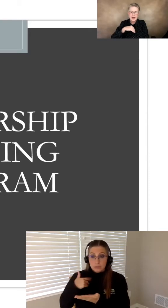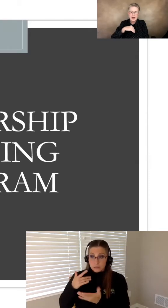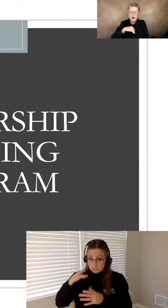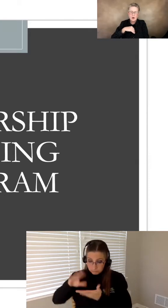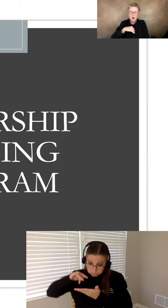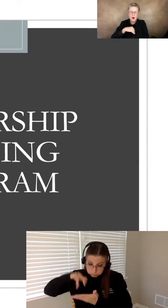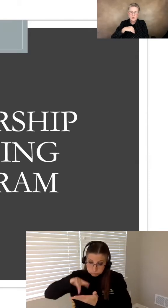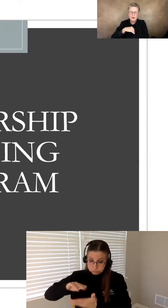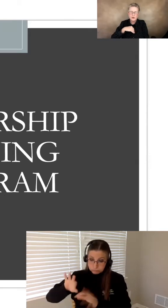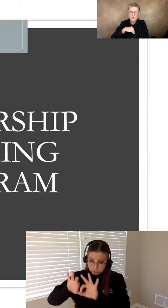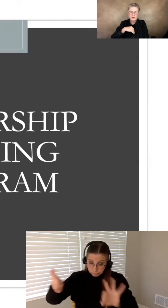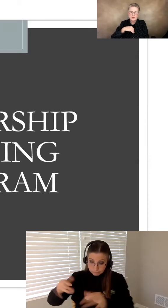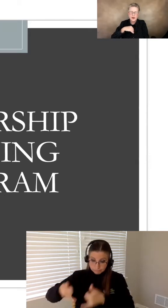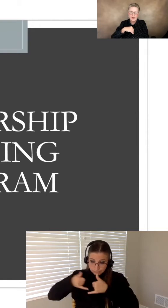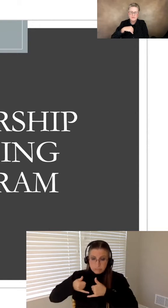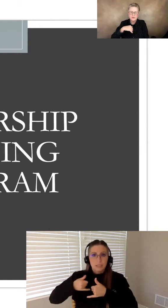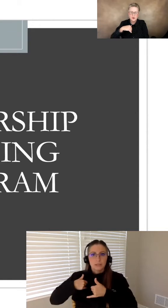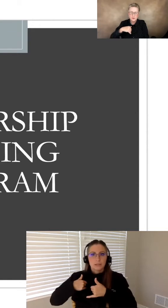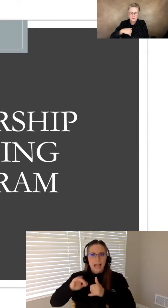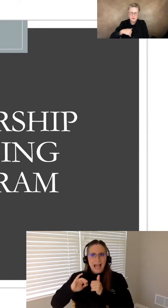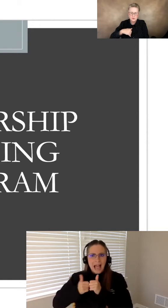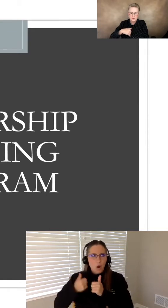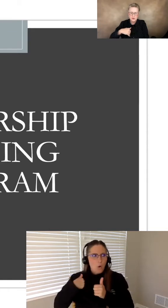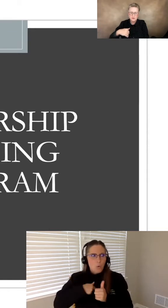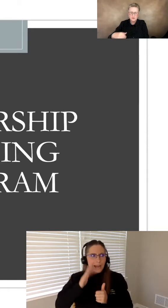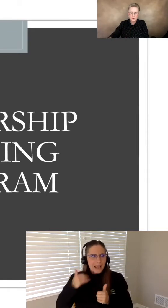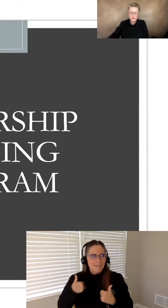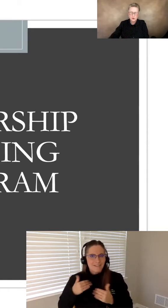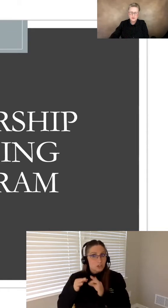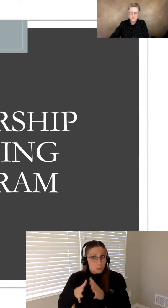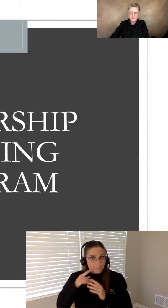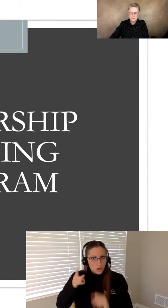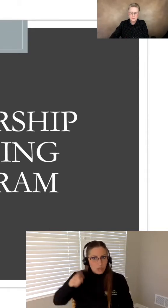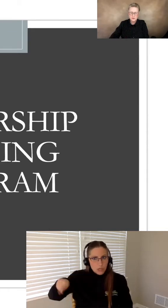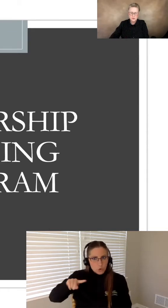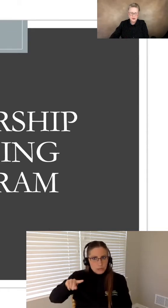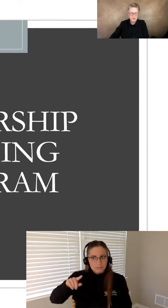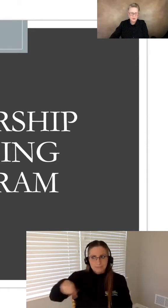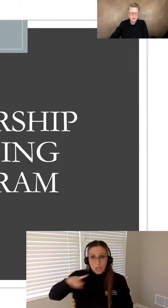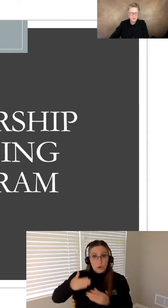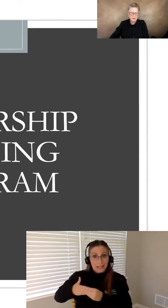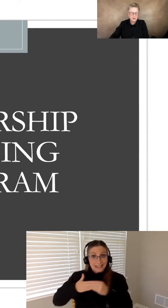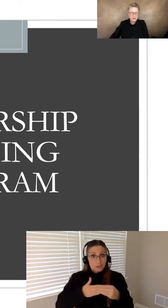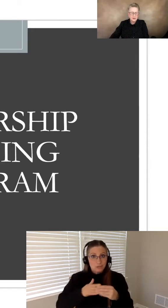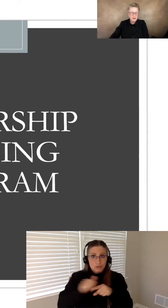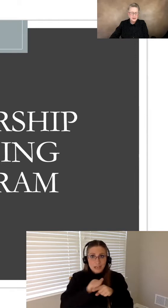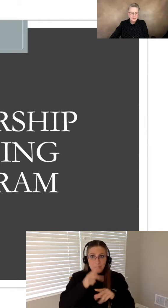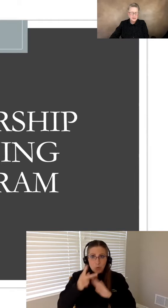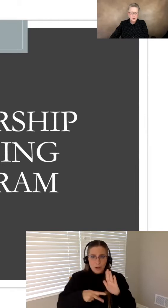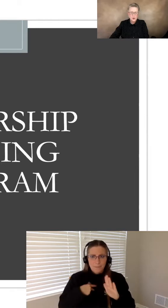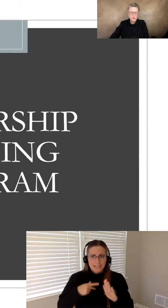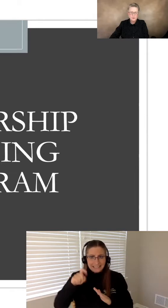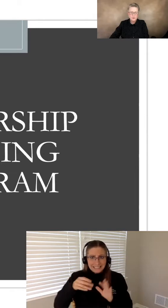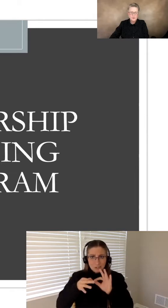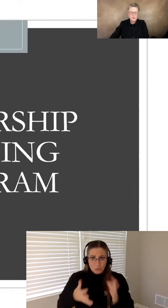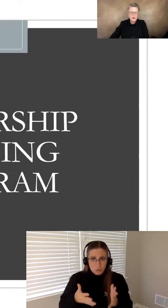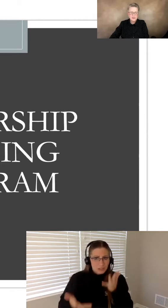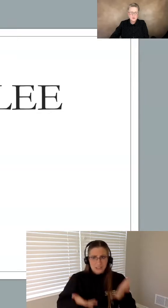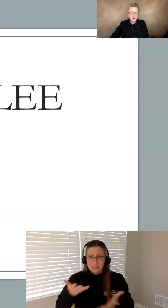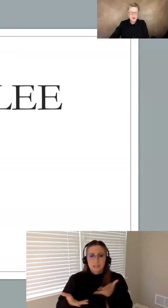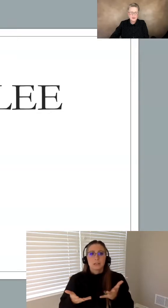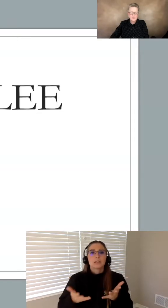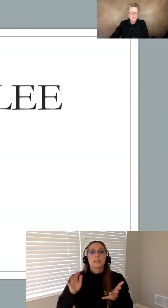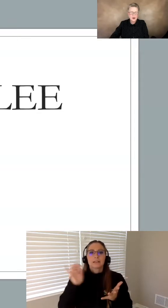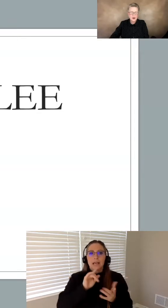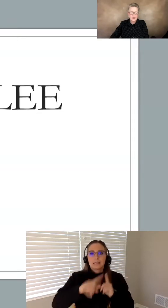how are we going to have interpreters for those in the Leadership Training Program and so that's when